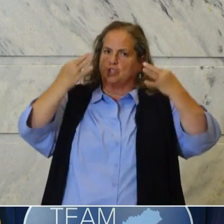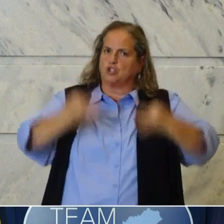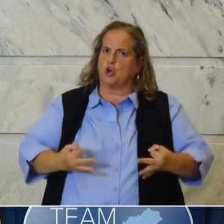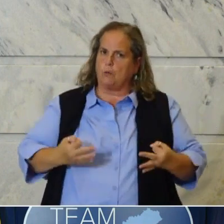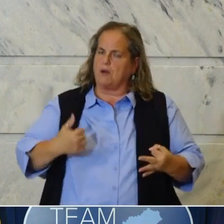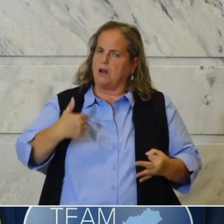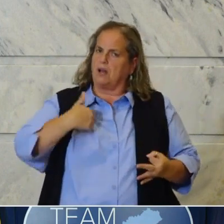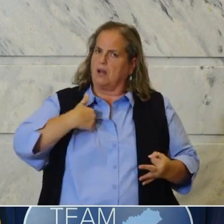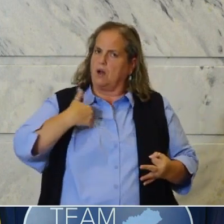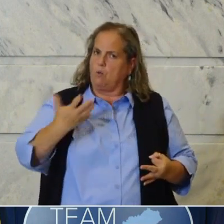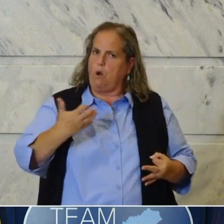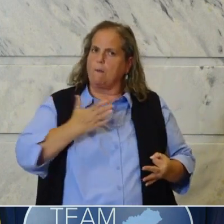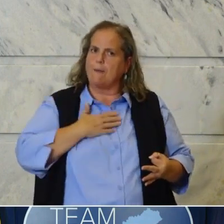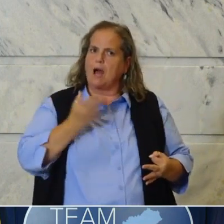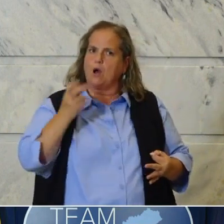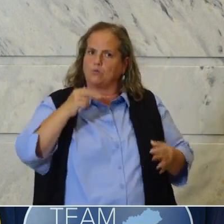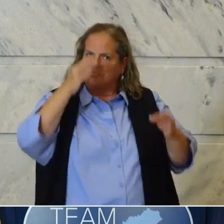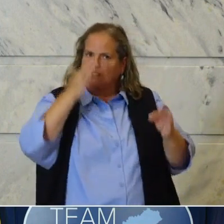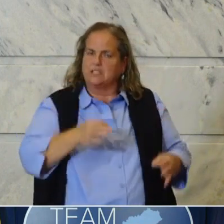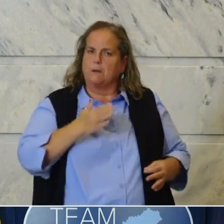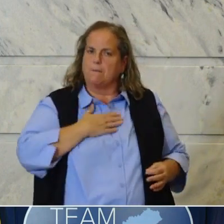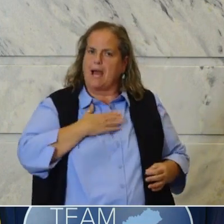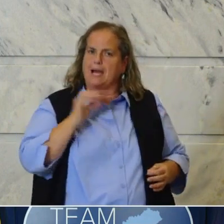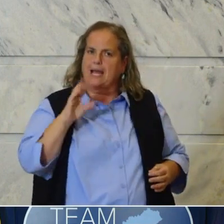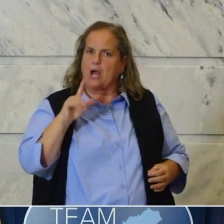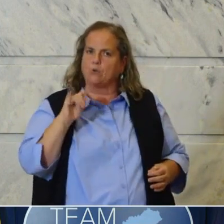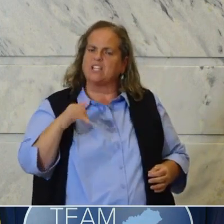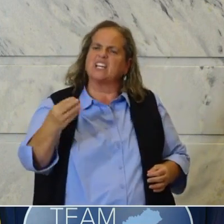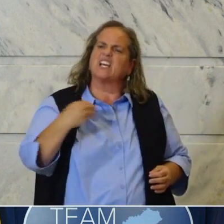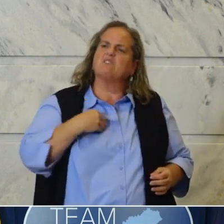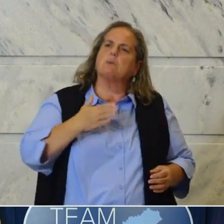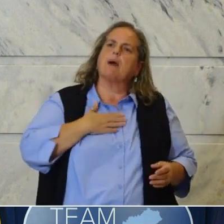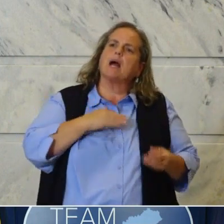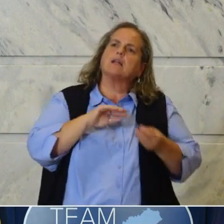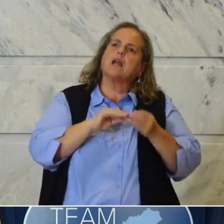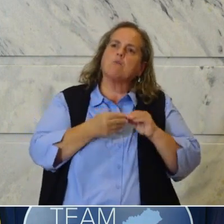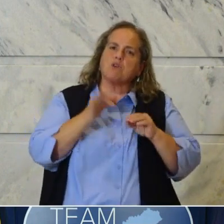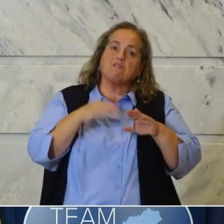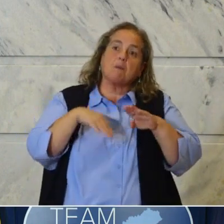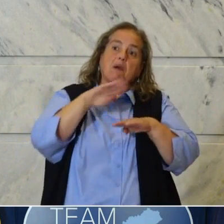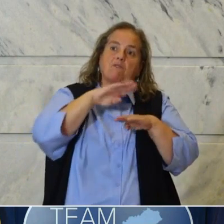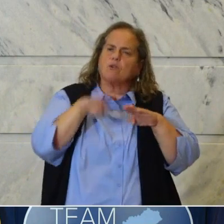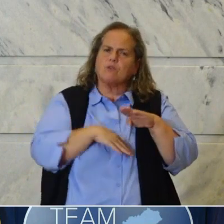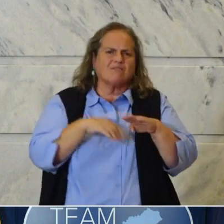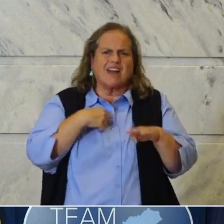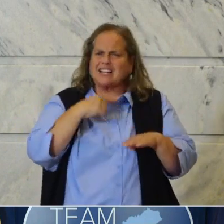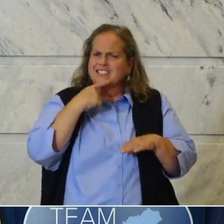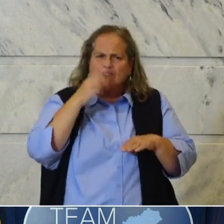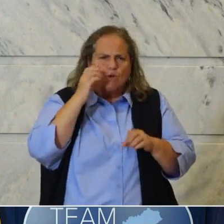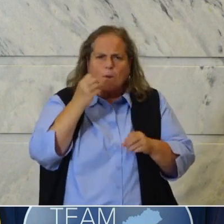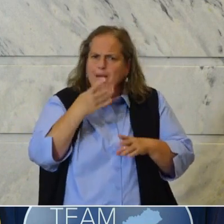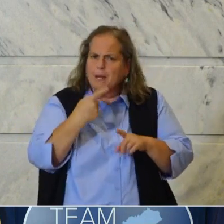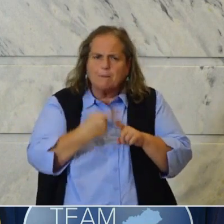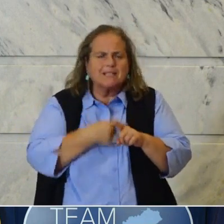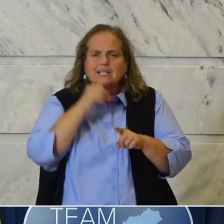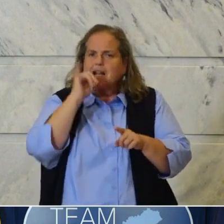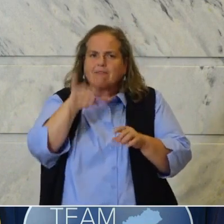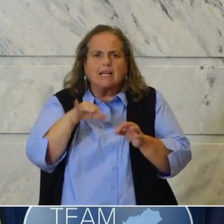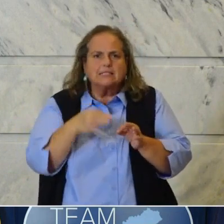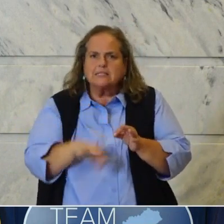I've seen that a lot. Give us a number. What's the number? It's beneath this number. But this number I have said for months it is not that simple. I wish it